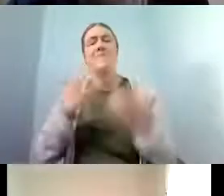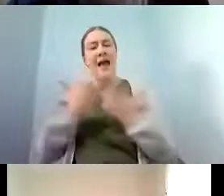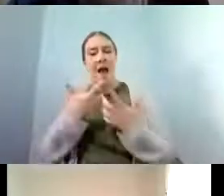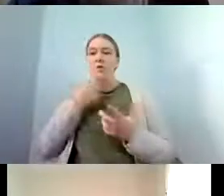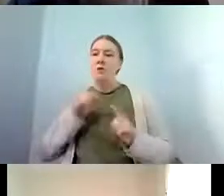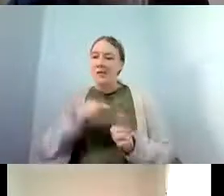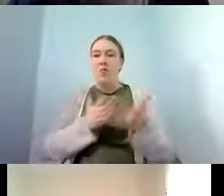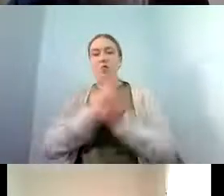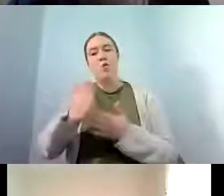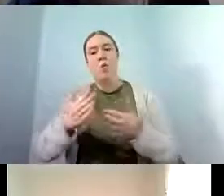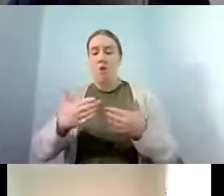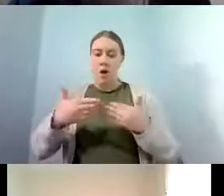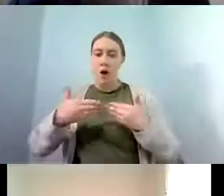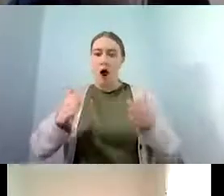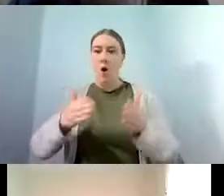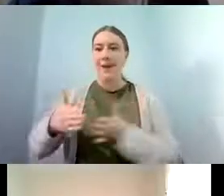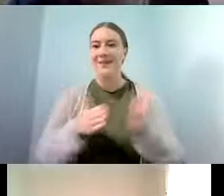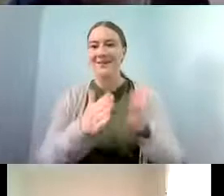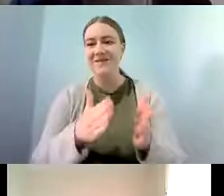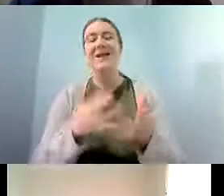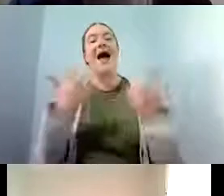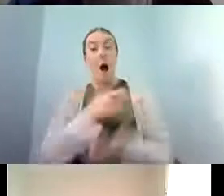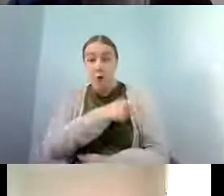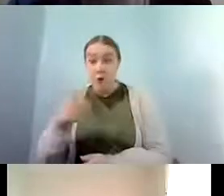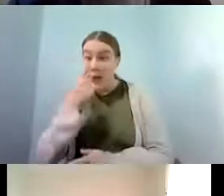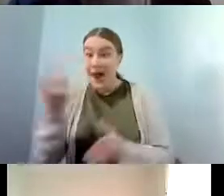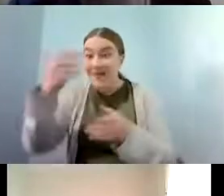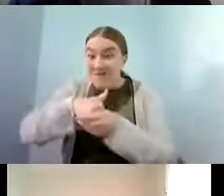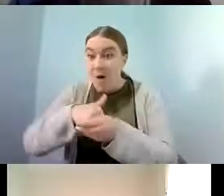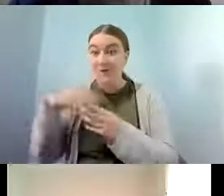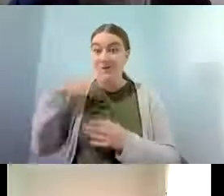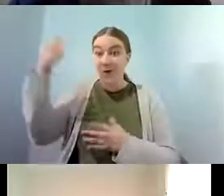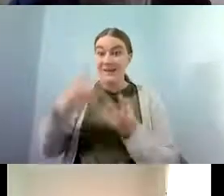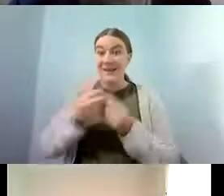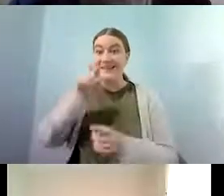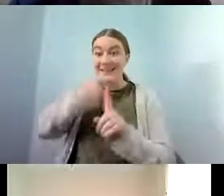and how you can get involved in citizen science as well whether you live near the river severn or